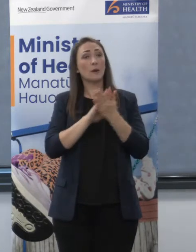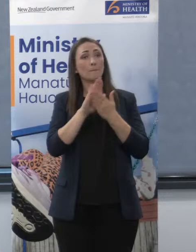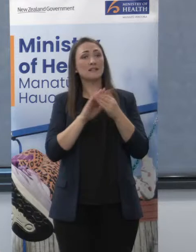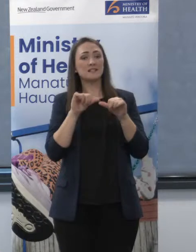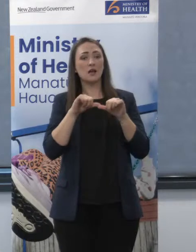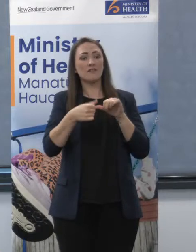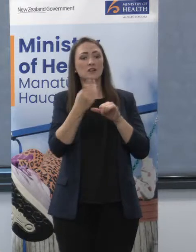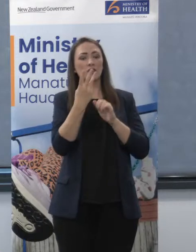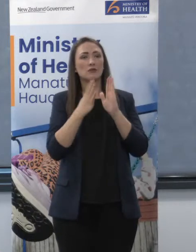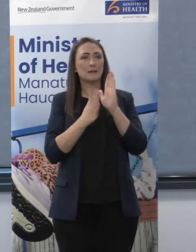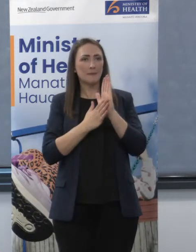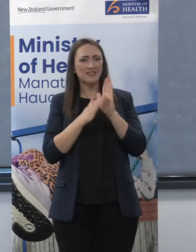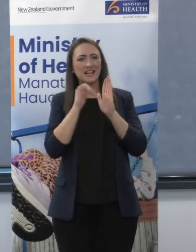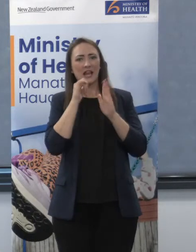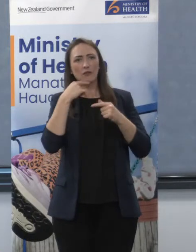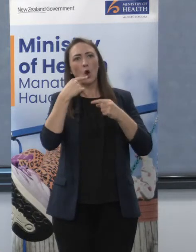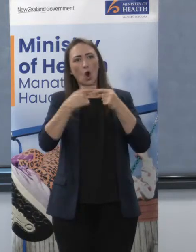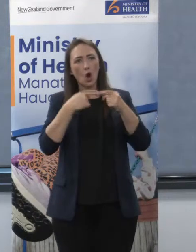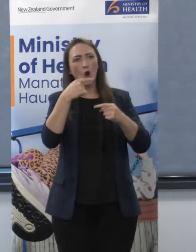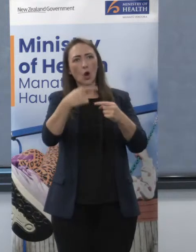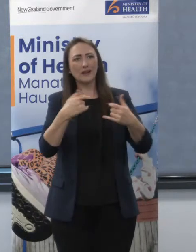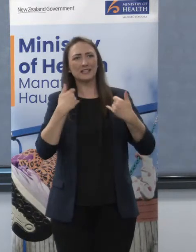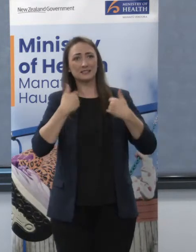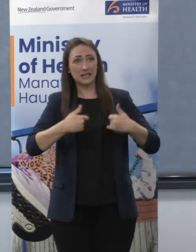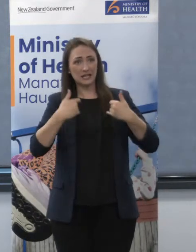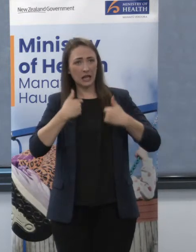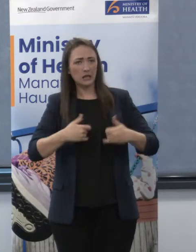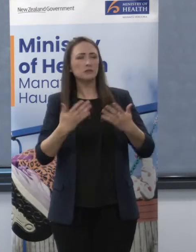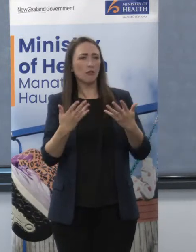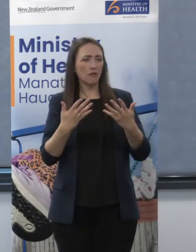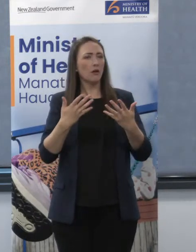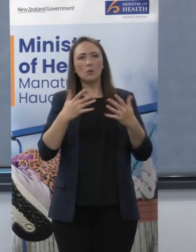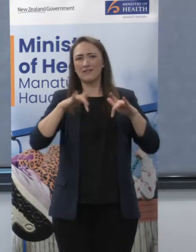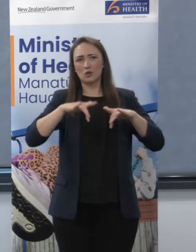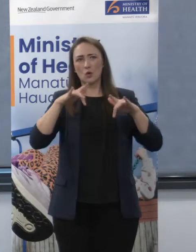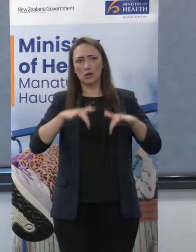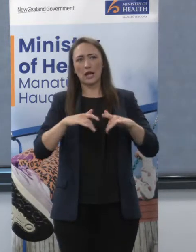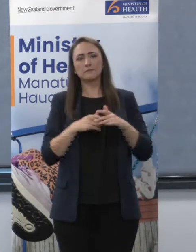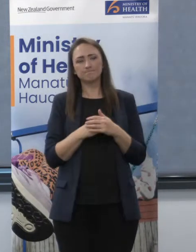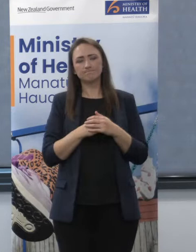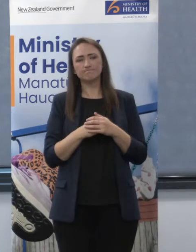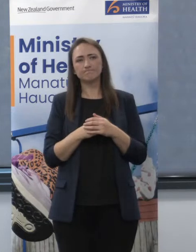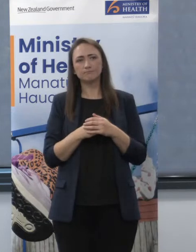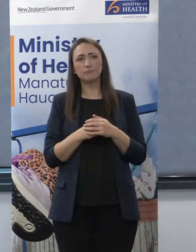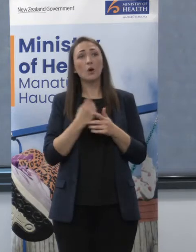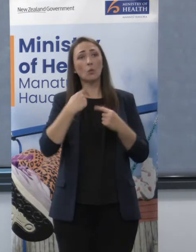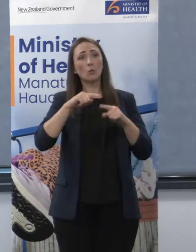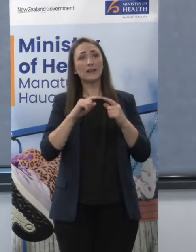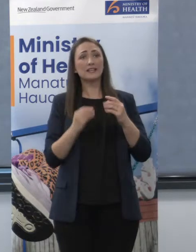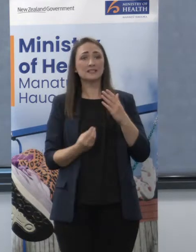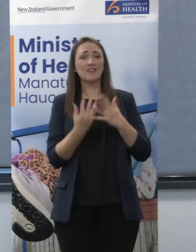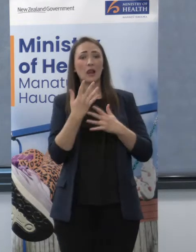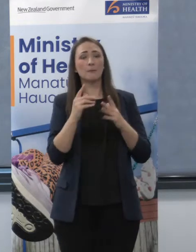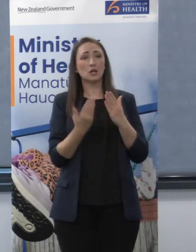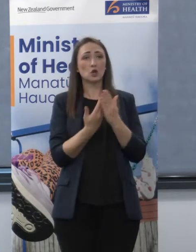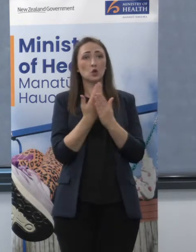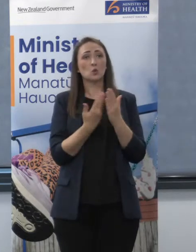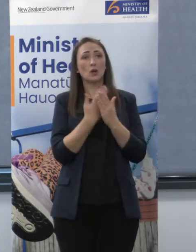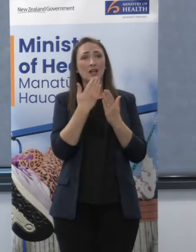symptoms of COVID beyond the